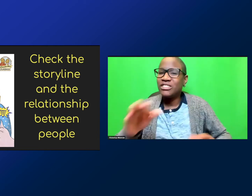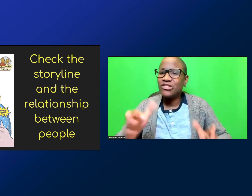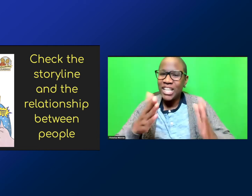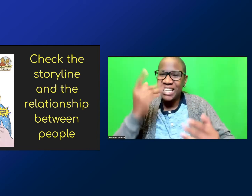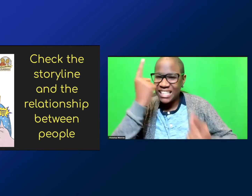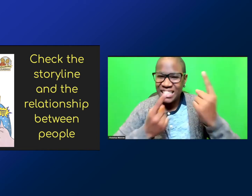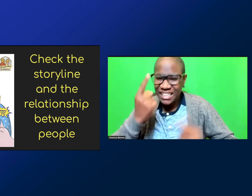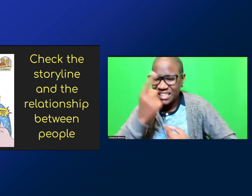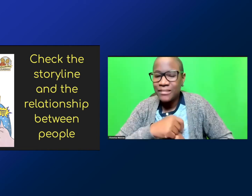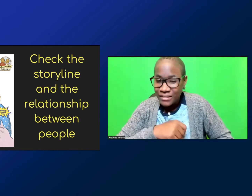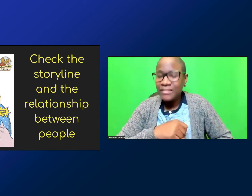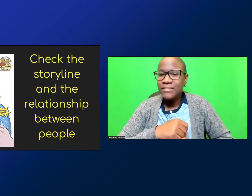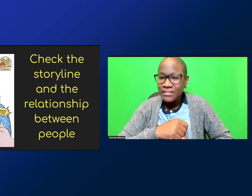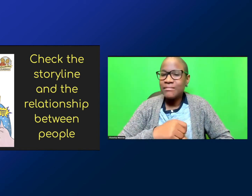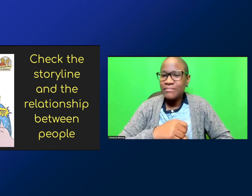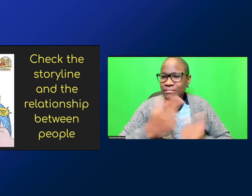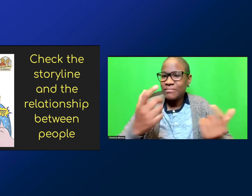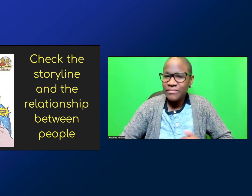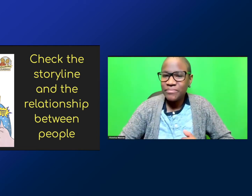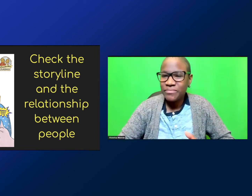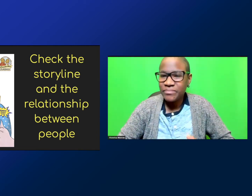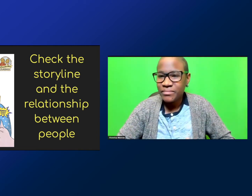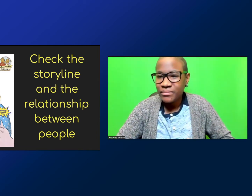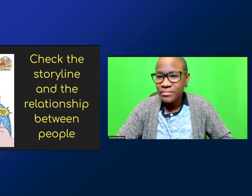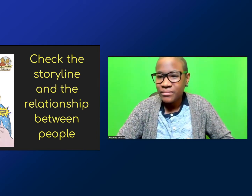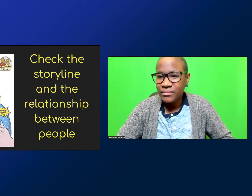the parent never actually considers that maybe there are other challenges there maybe the boy